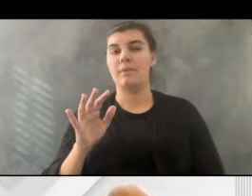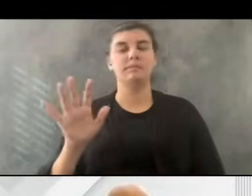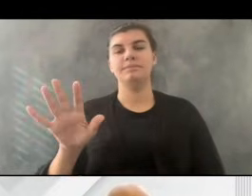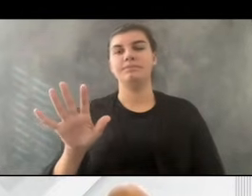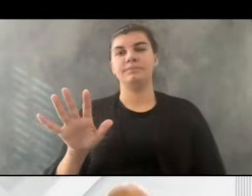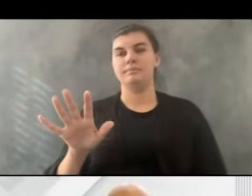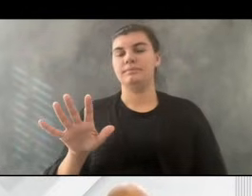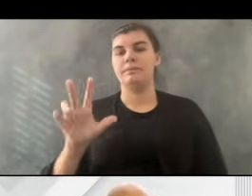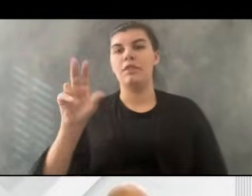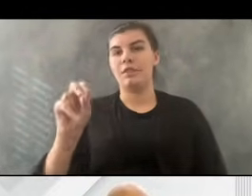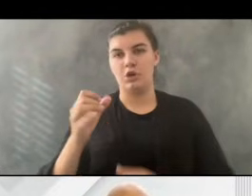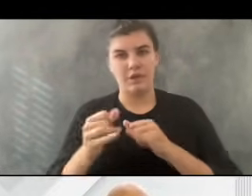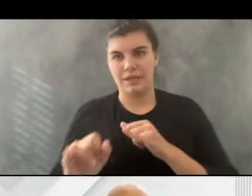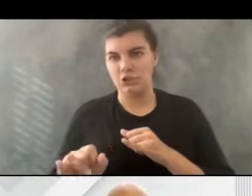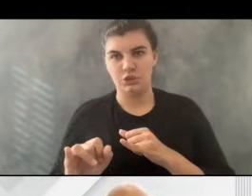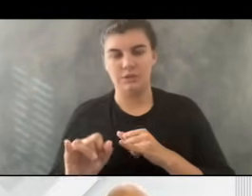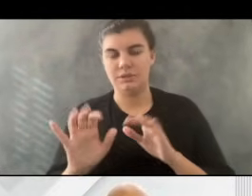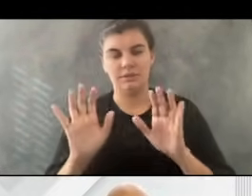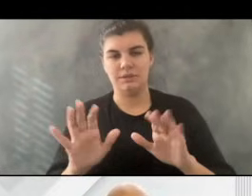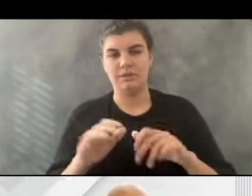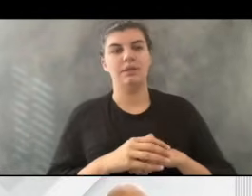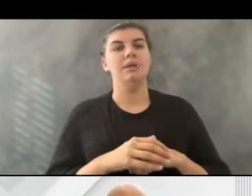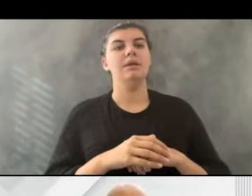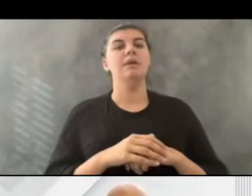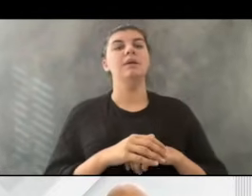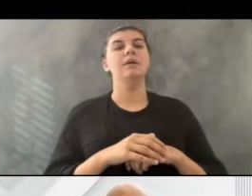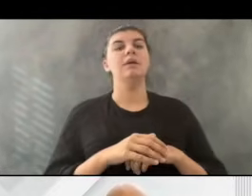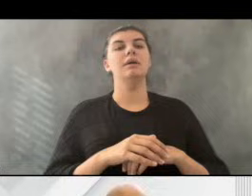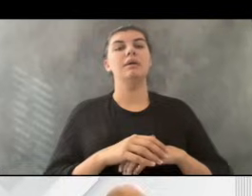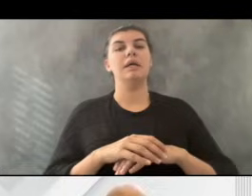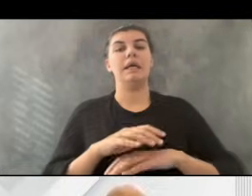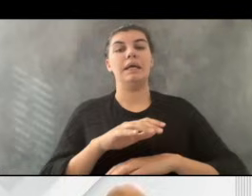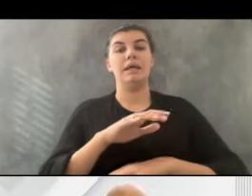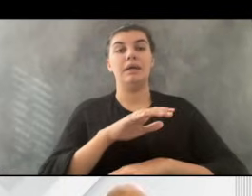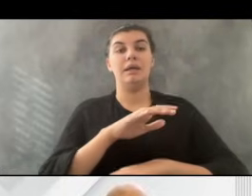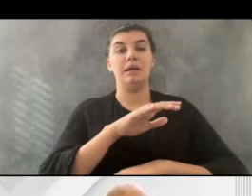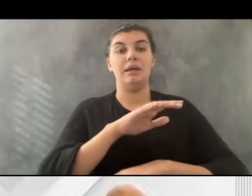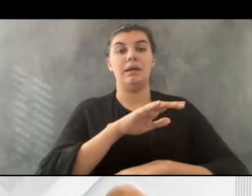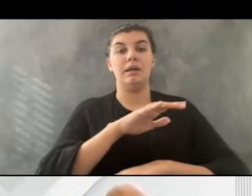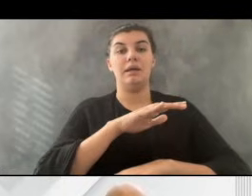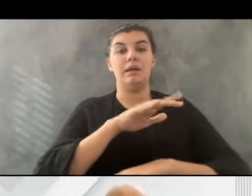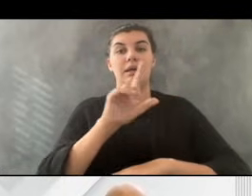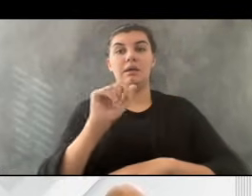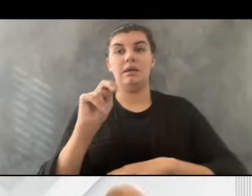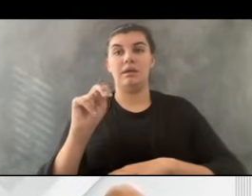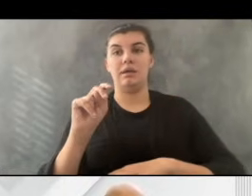I'm sorry. Landings are required at the top and the bottom of each run. And the landings, the